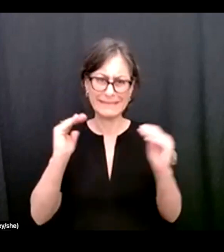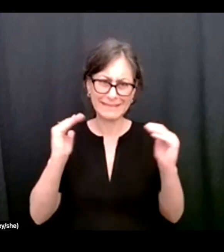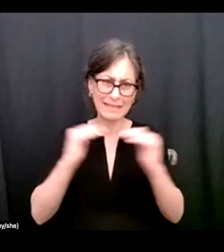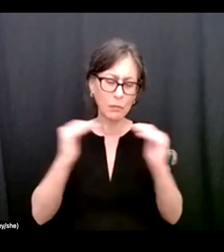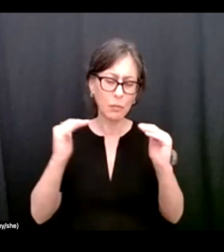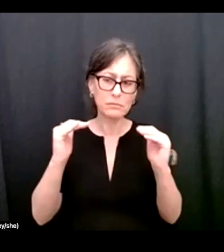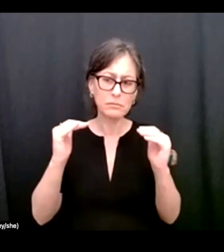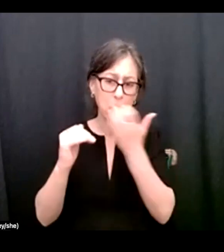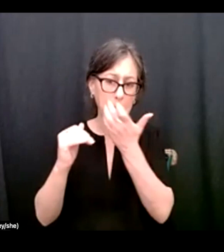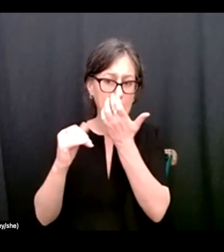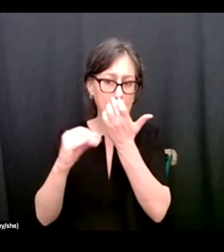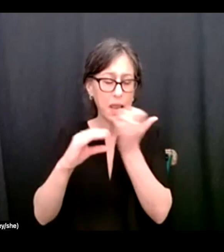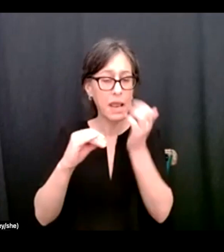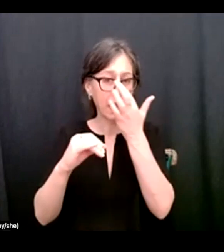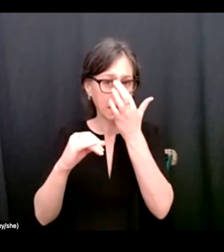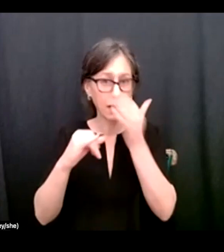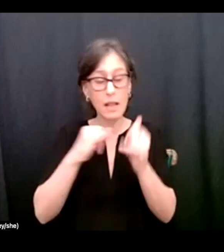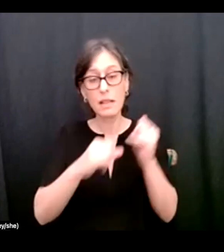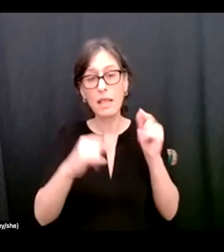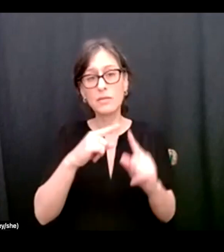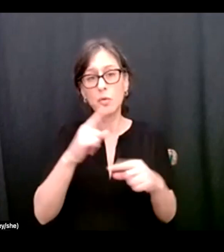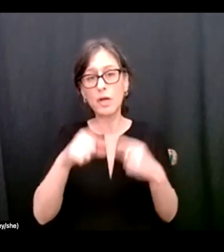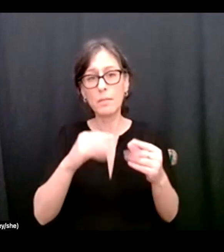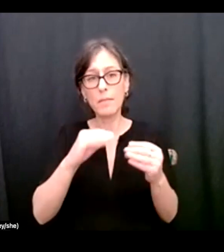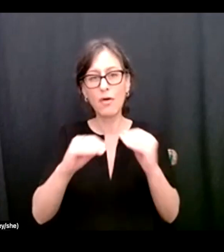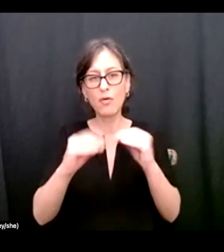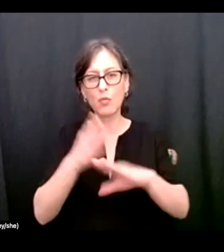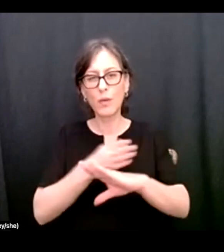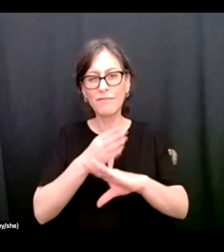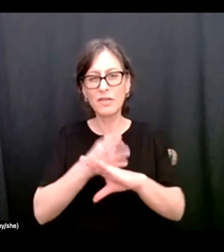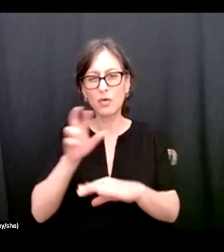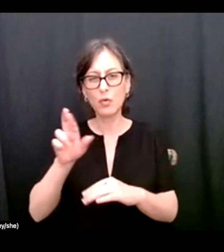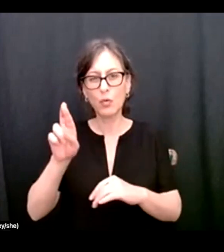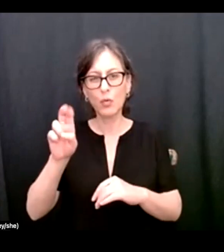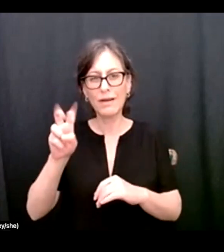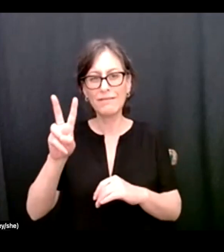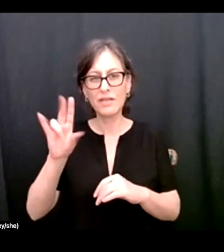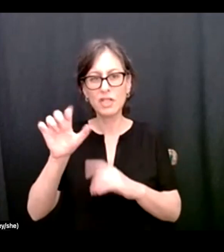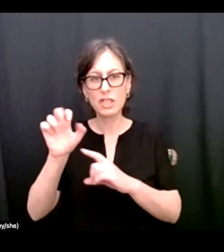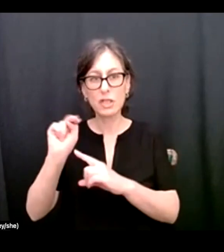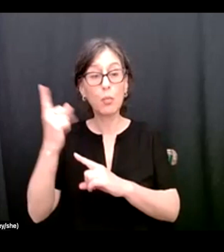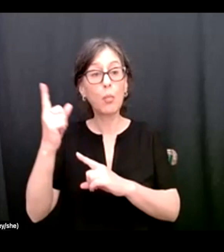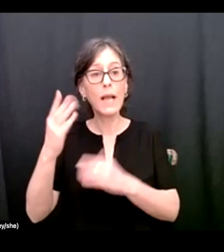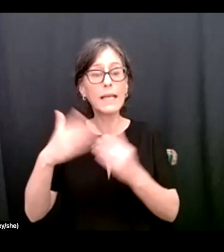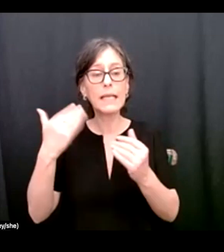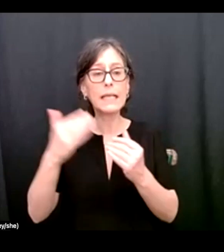And the last point about revision is I, you know, a very easy trick that I think I teach people all